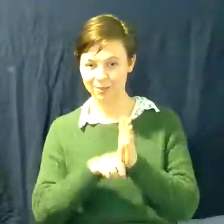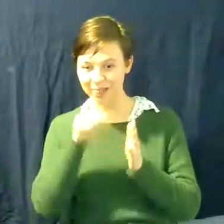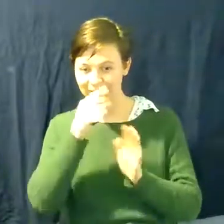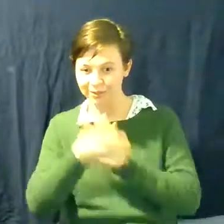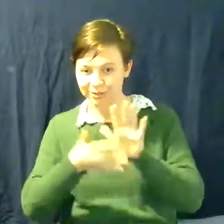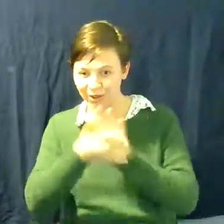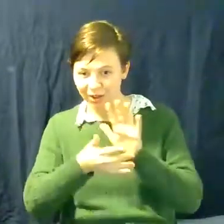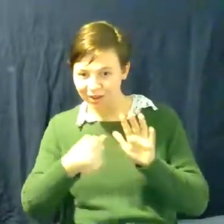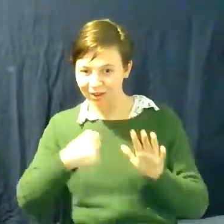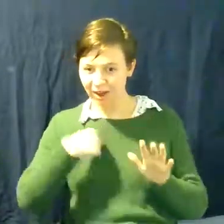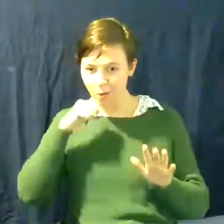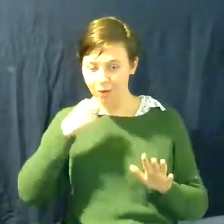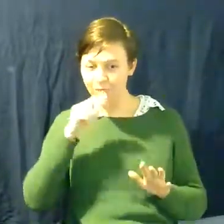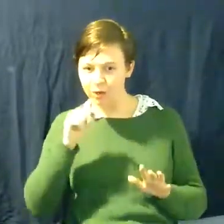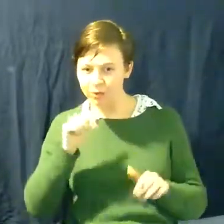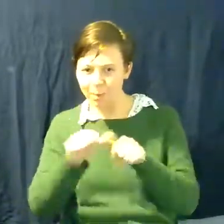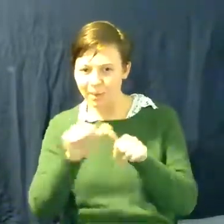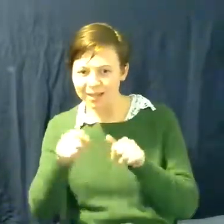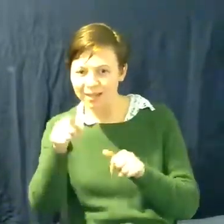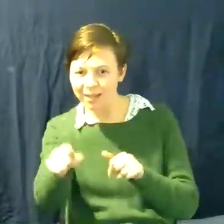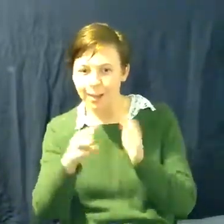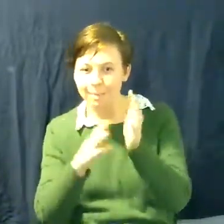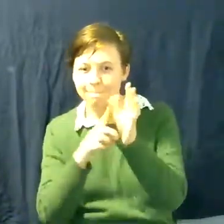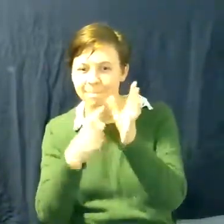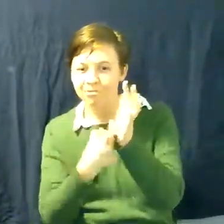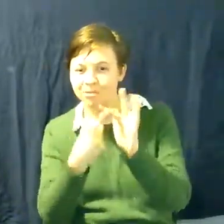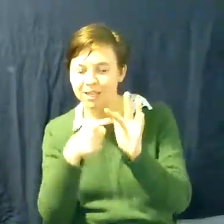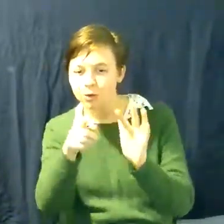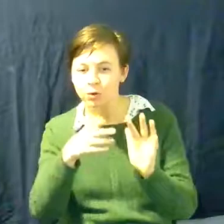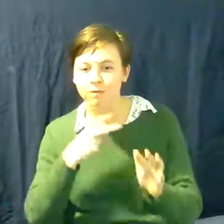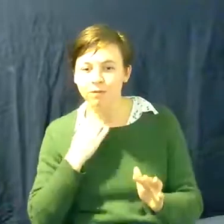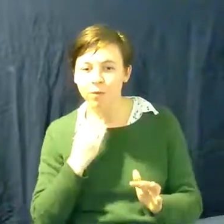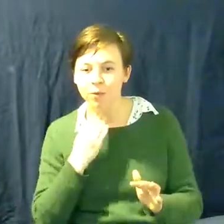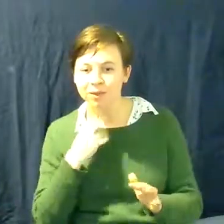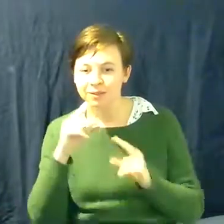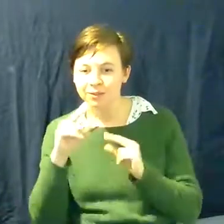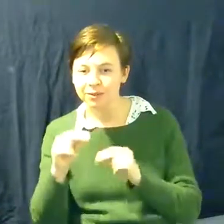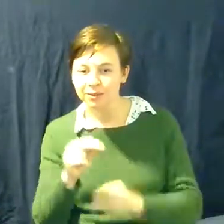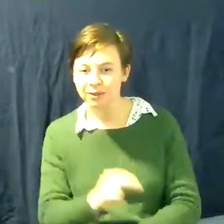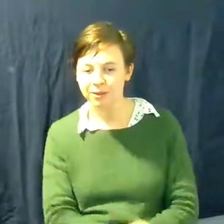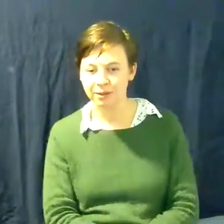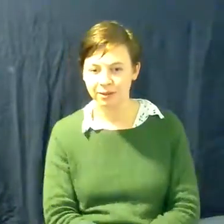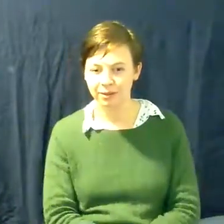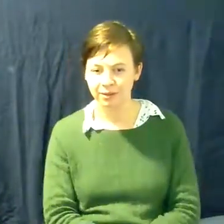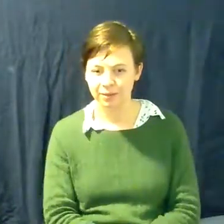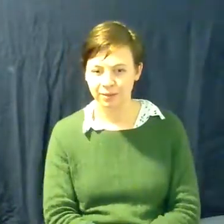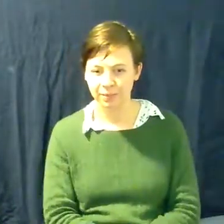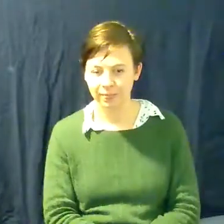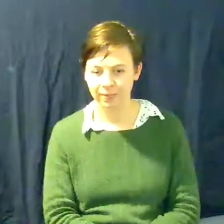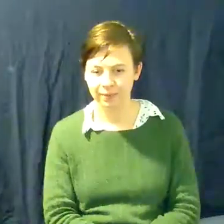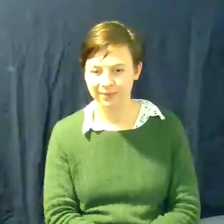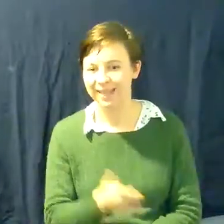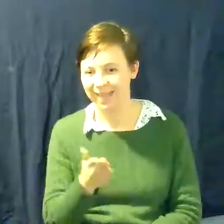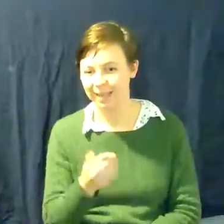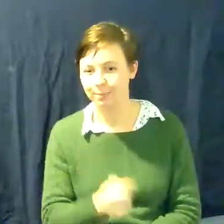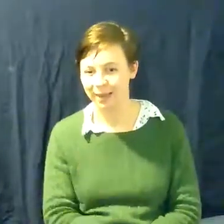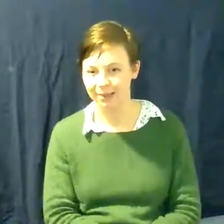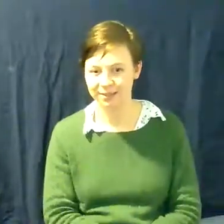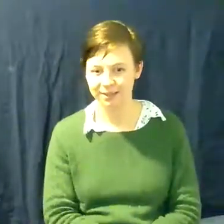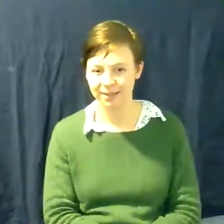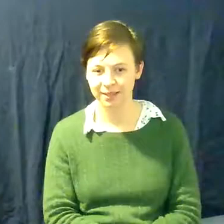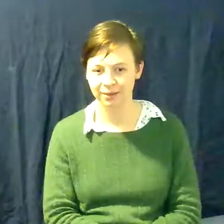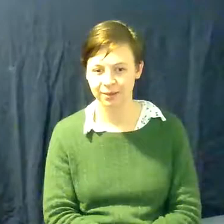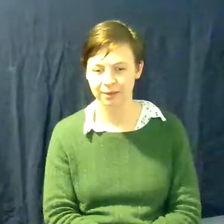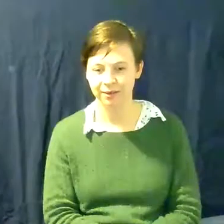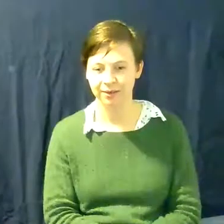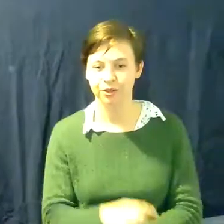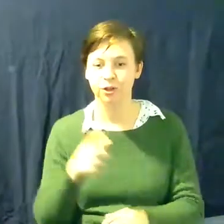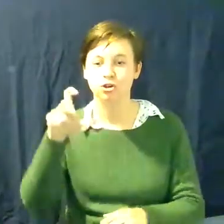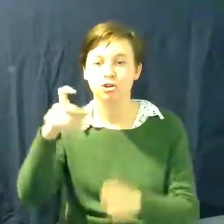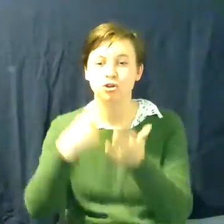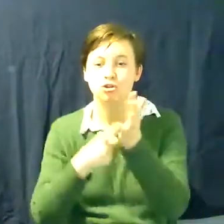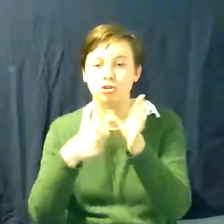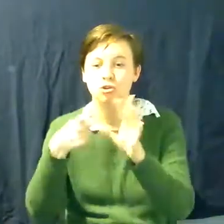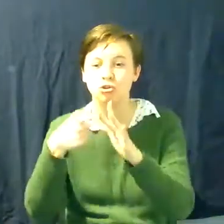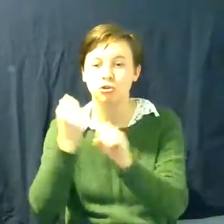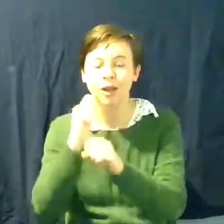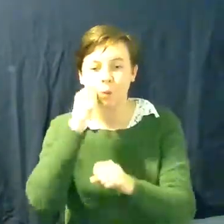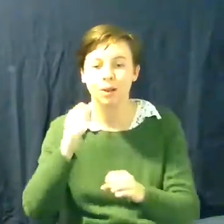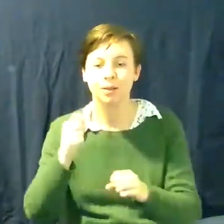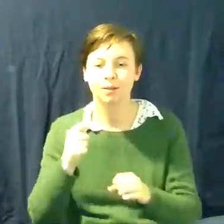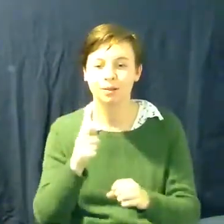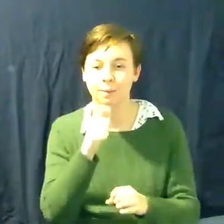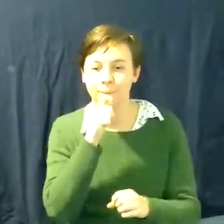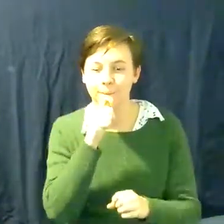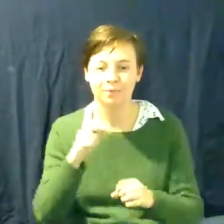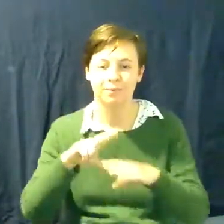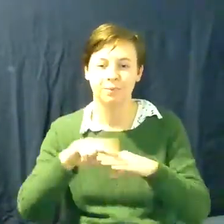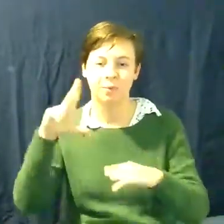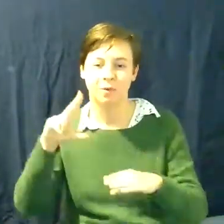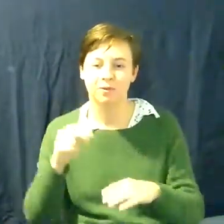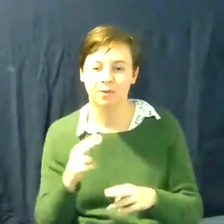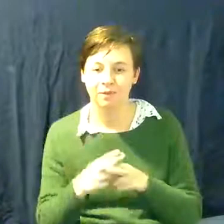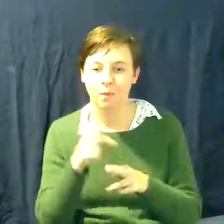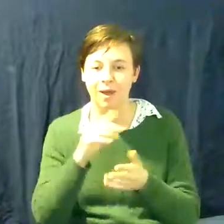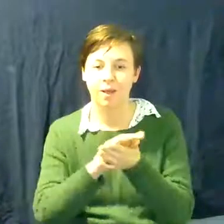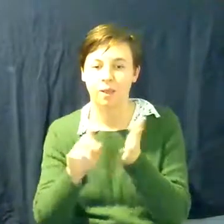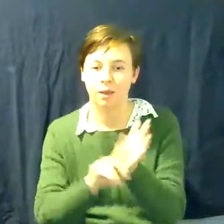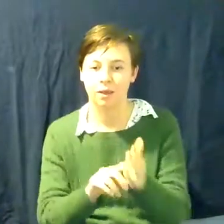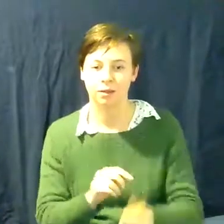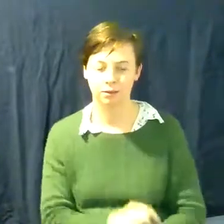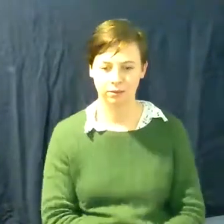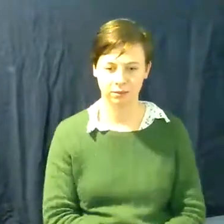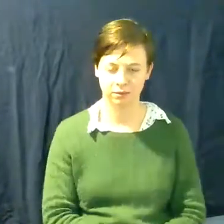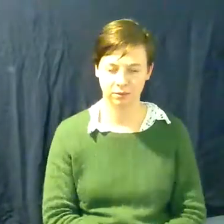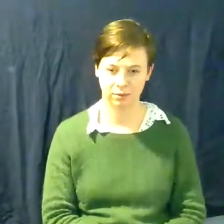Craig, can you unmute